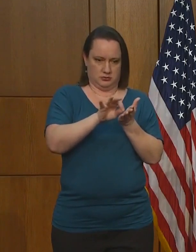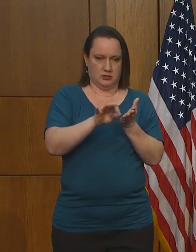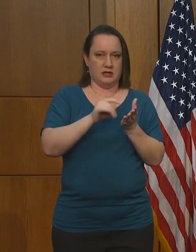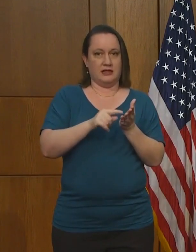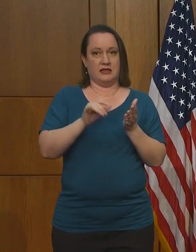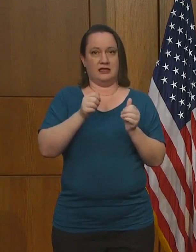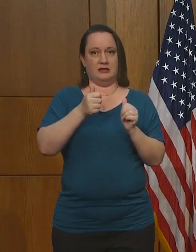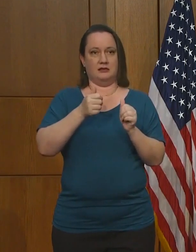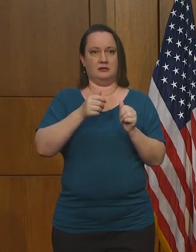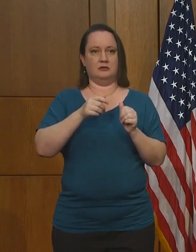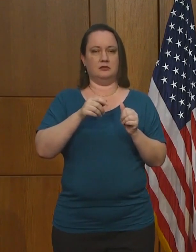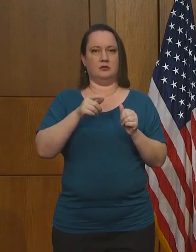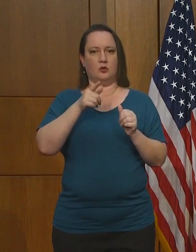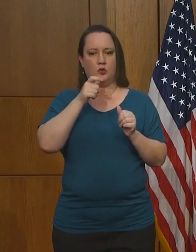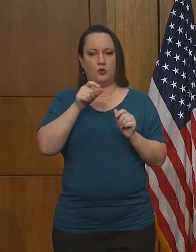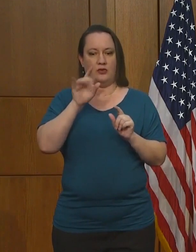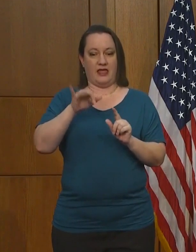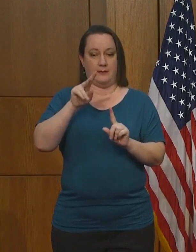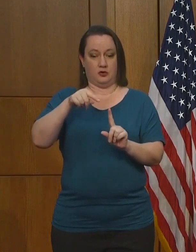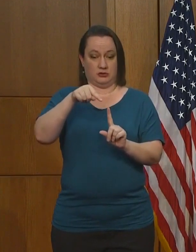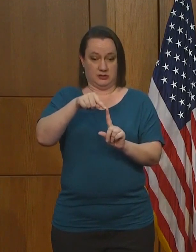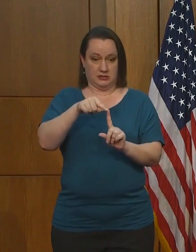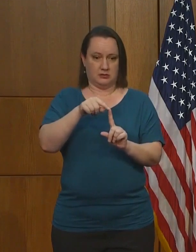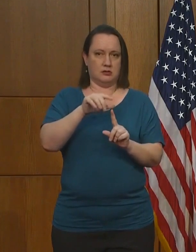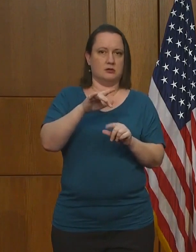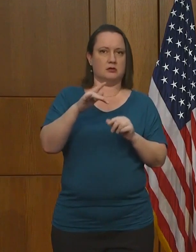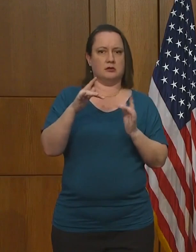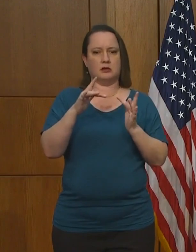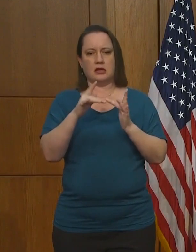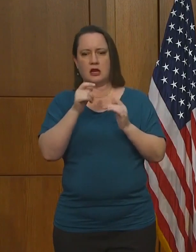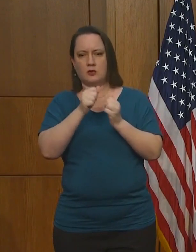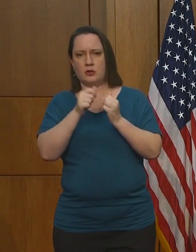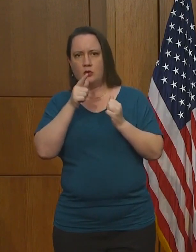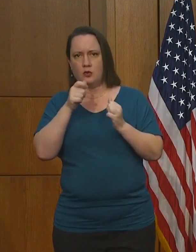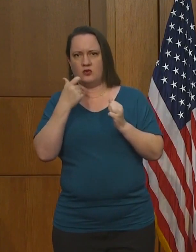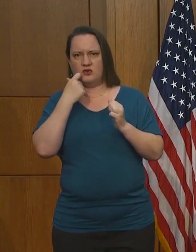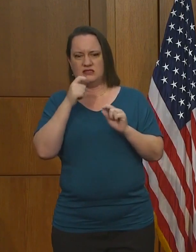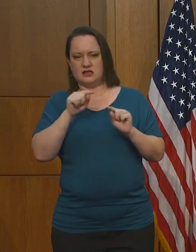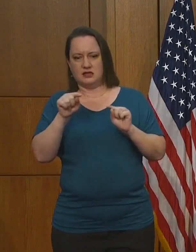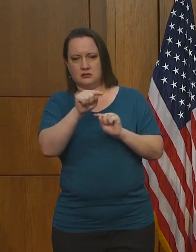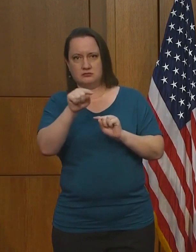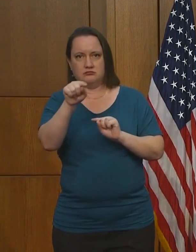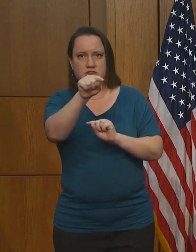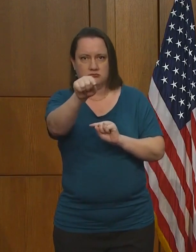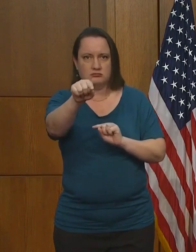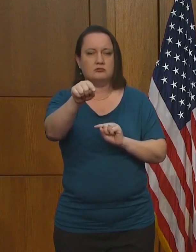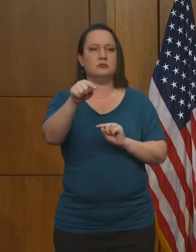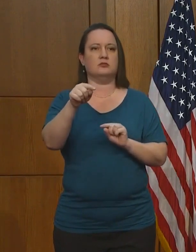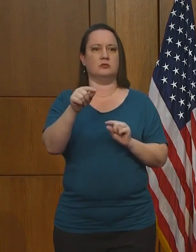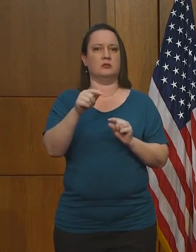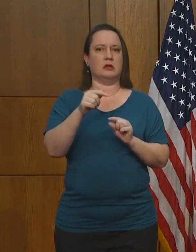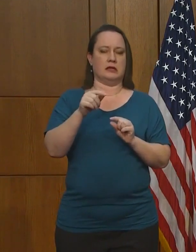WHEN THEY COME UP- UP AND THEN TRACKING. OF THEIR CONTACTS